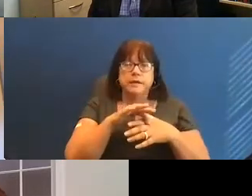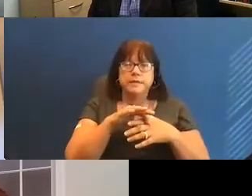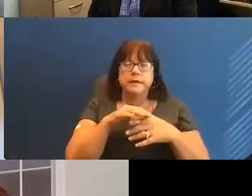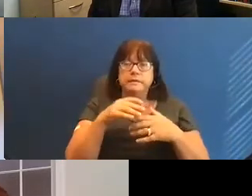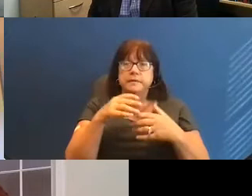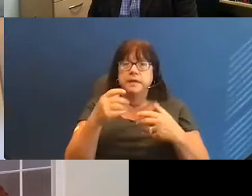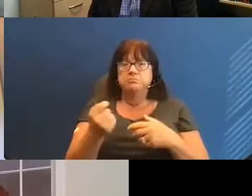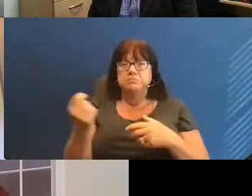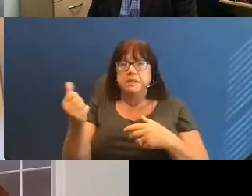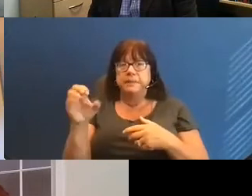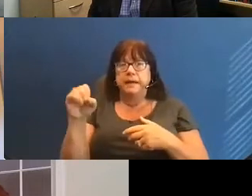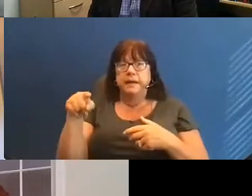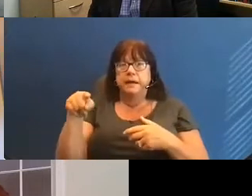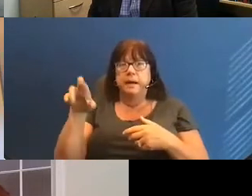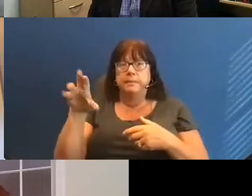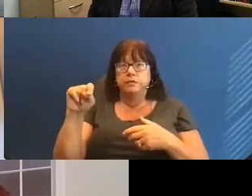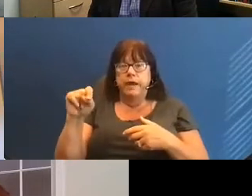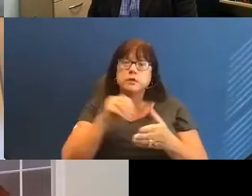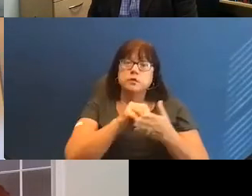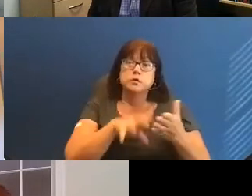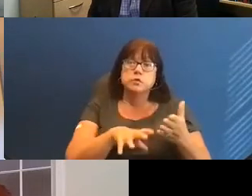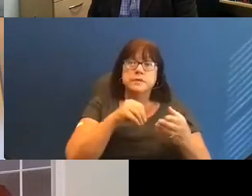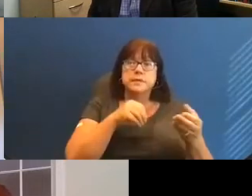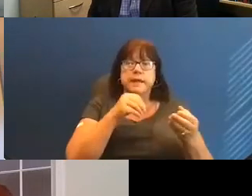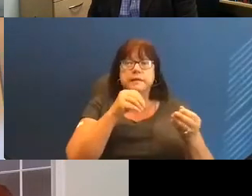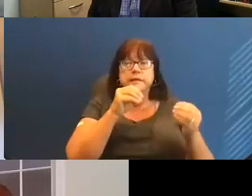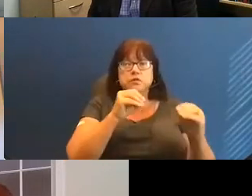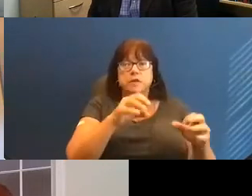students and instructors can engage with it in new ways. David Wiley has also written about what he